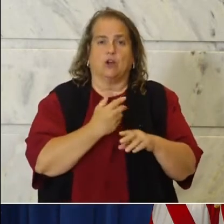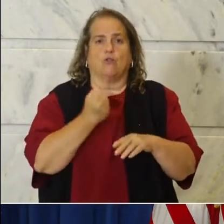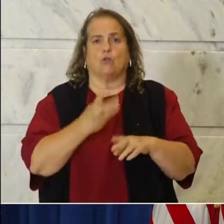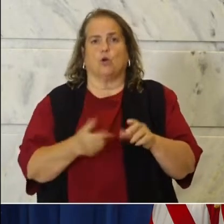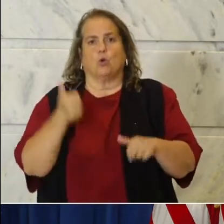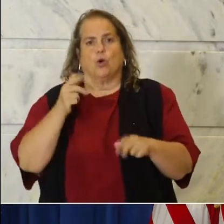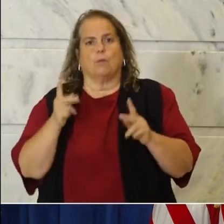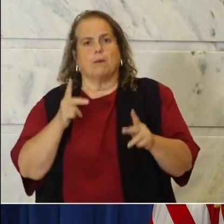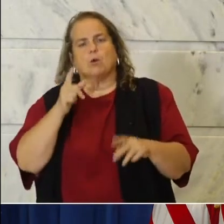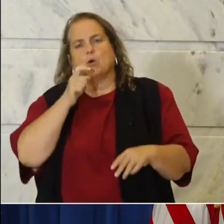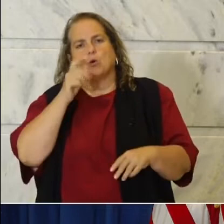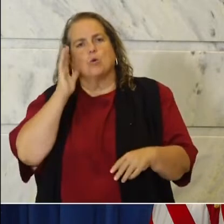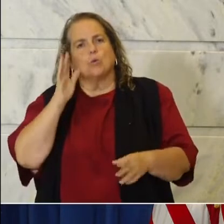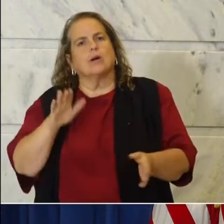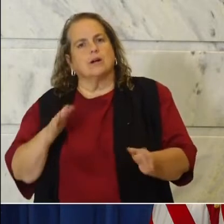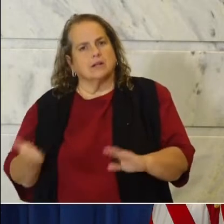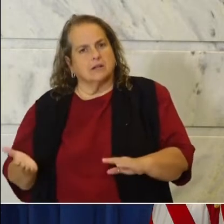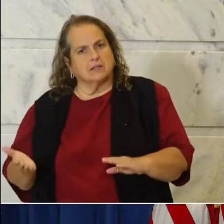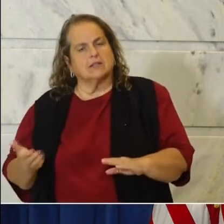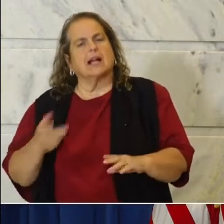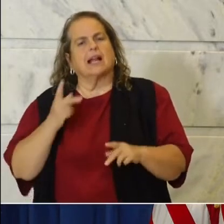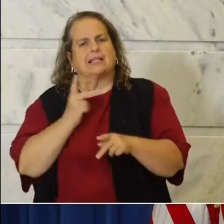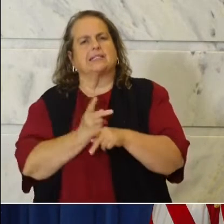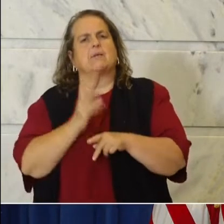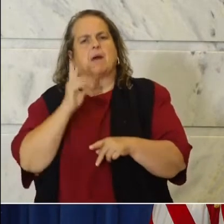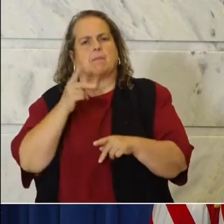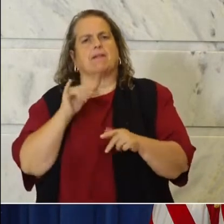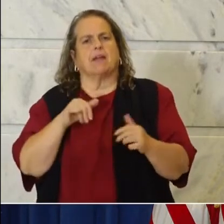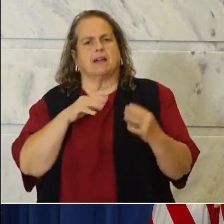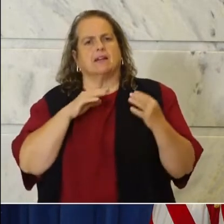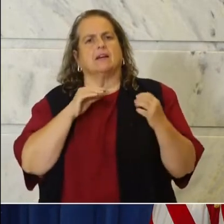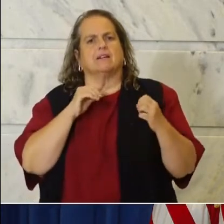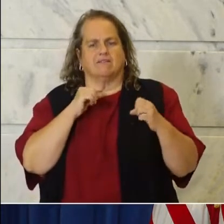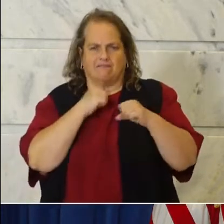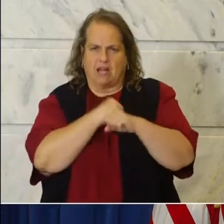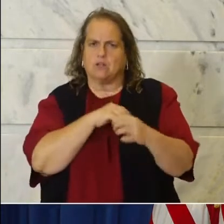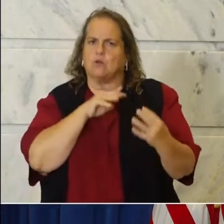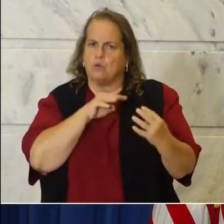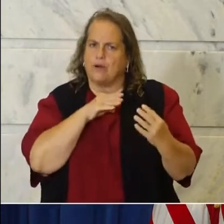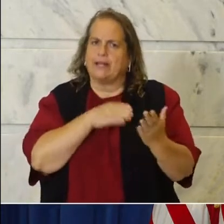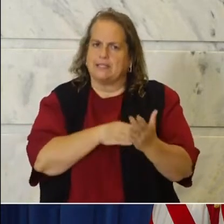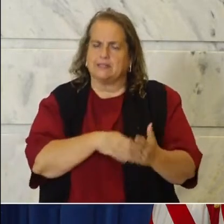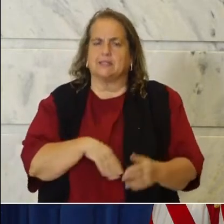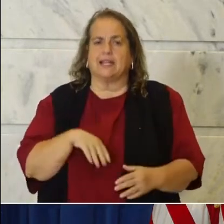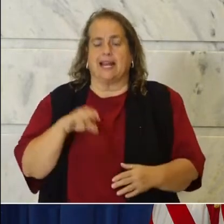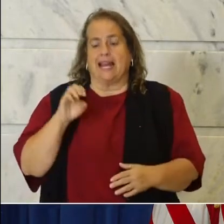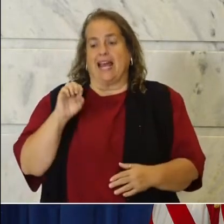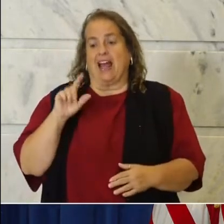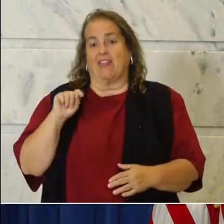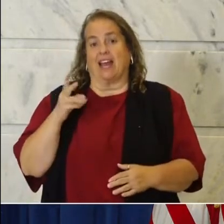let's keep up that fight. Ethnicity breakdown is about the same as we've